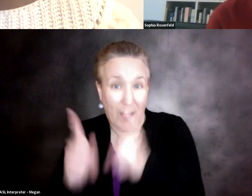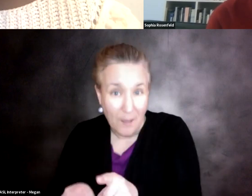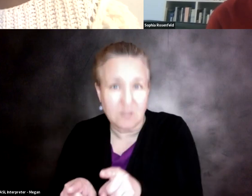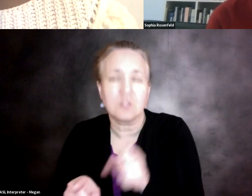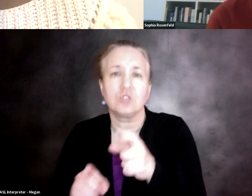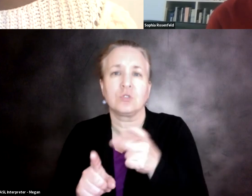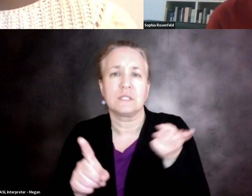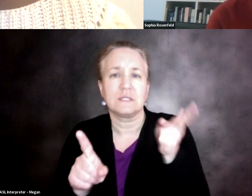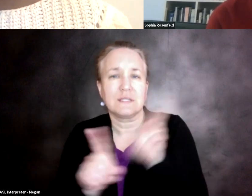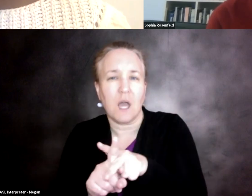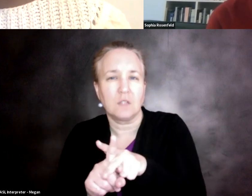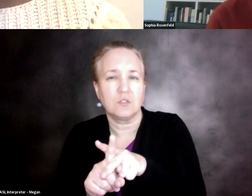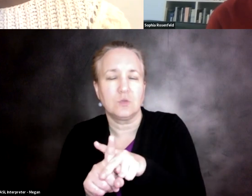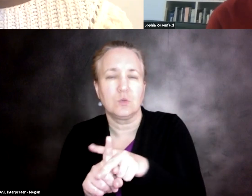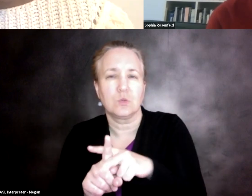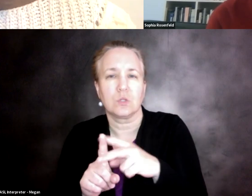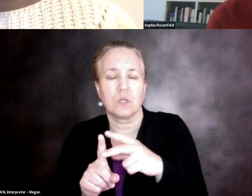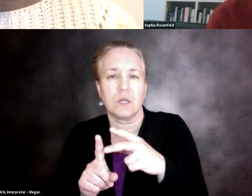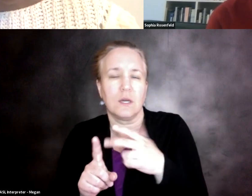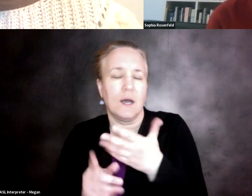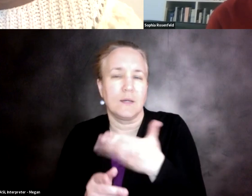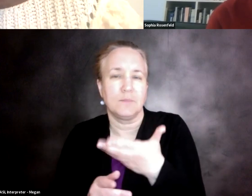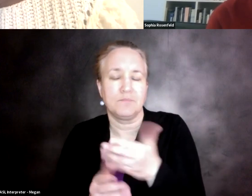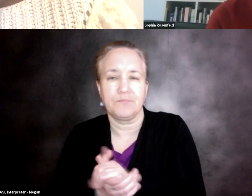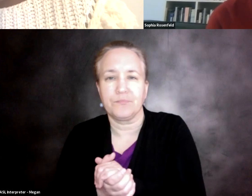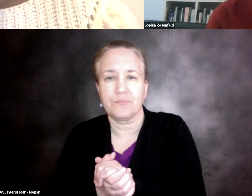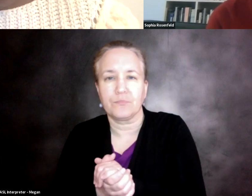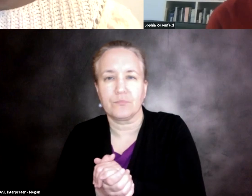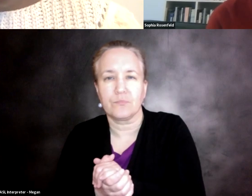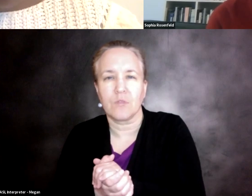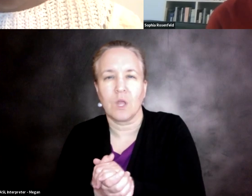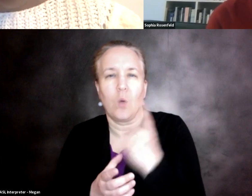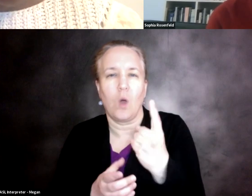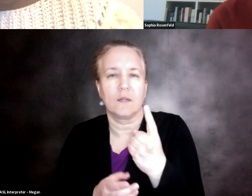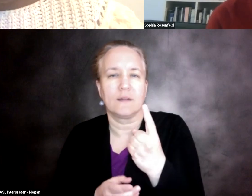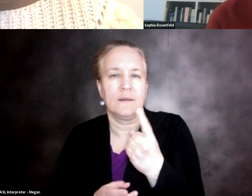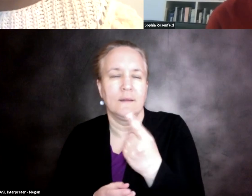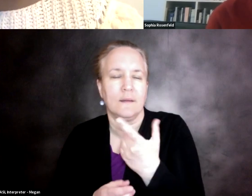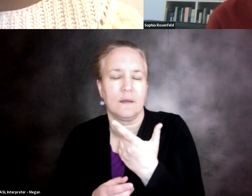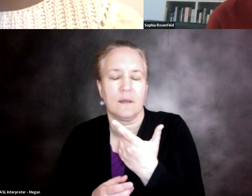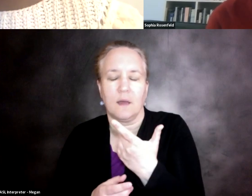to one of the confessional--